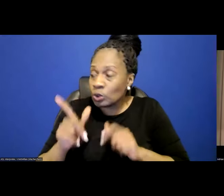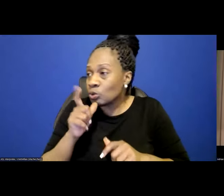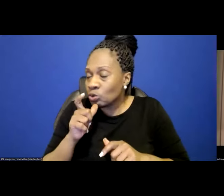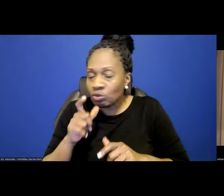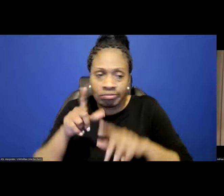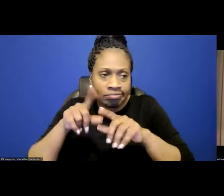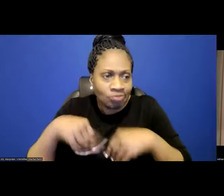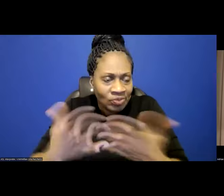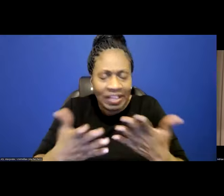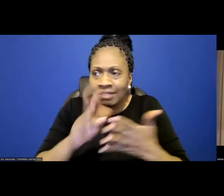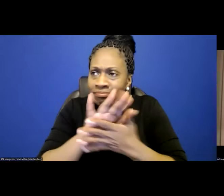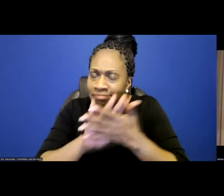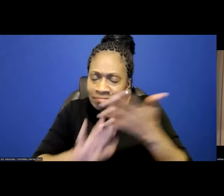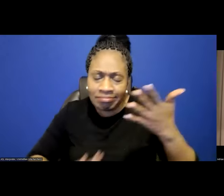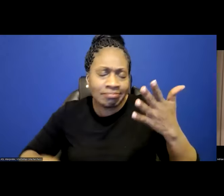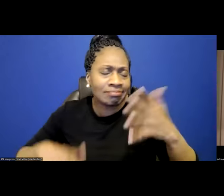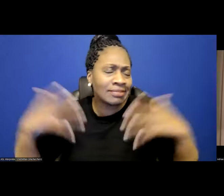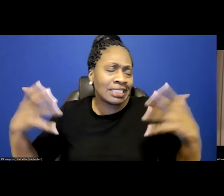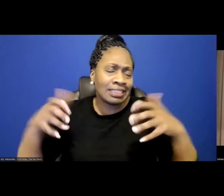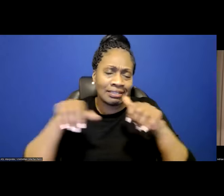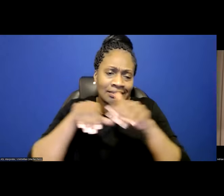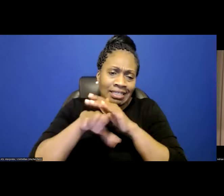as much access as possible